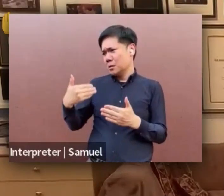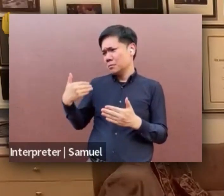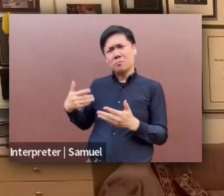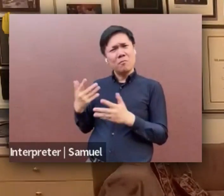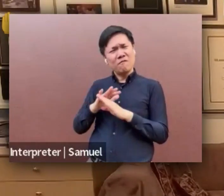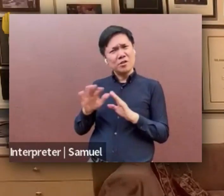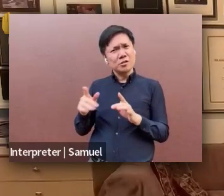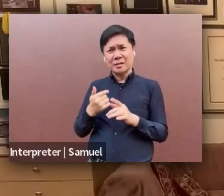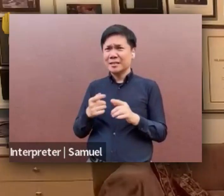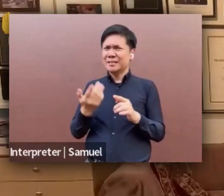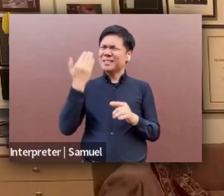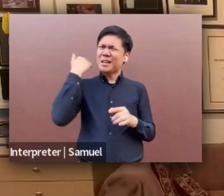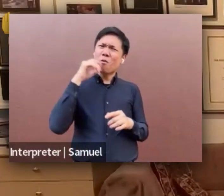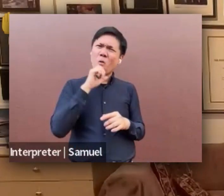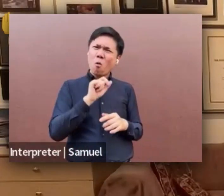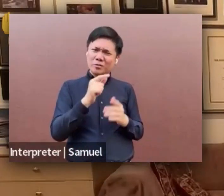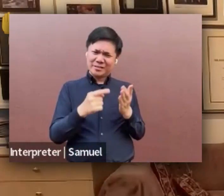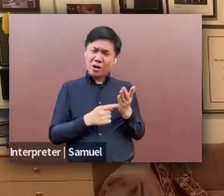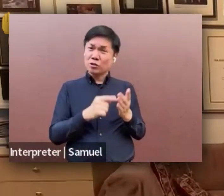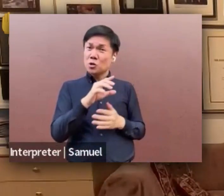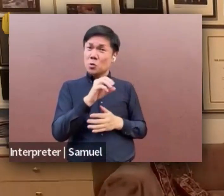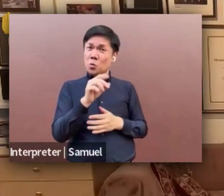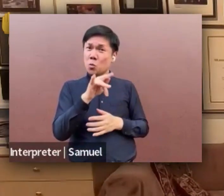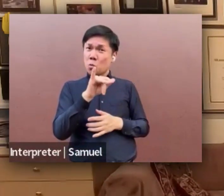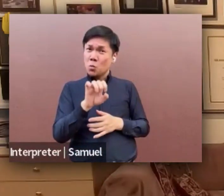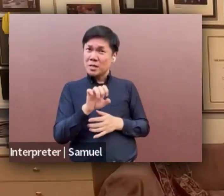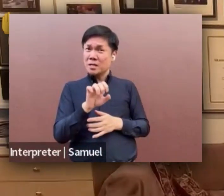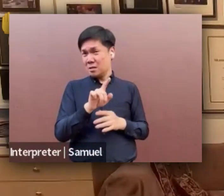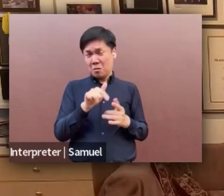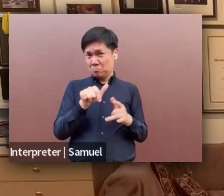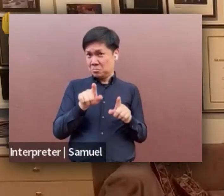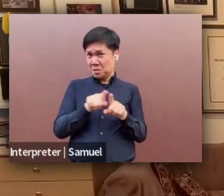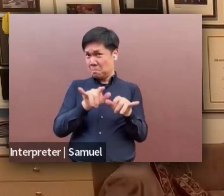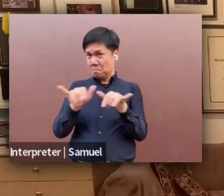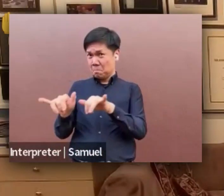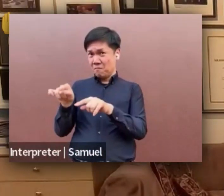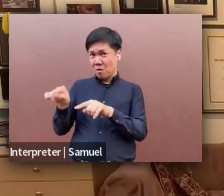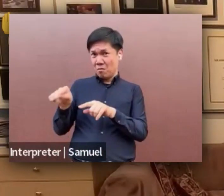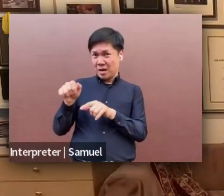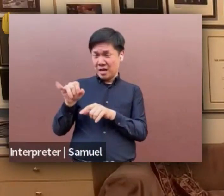We've done it before in a very tiny, tiny way in the cookie sense. So maybe we can do that with the agents as well.